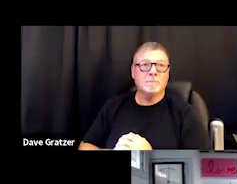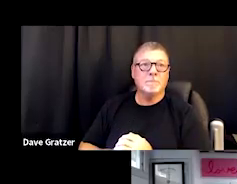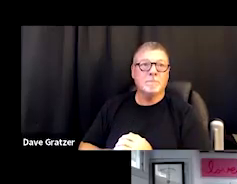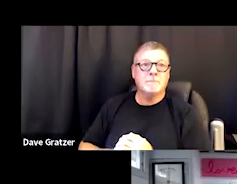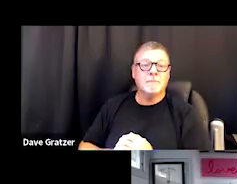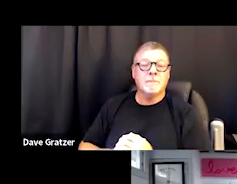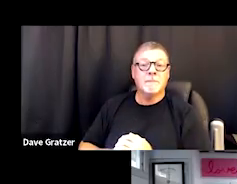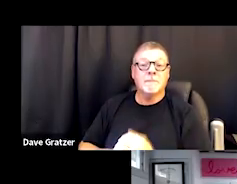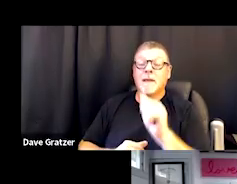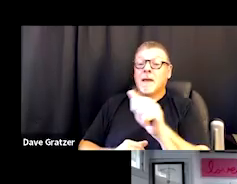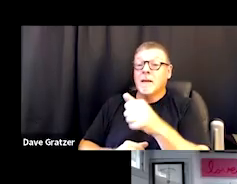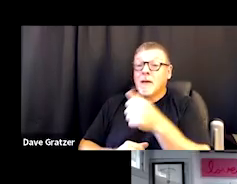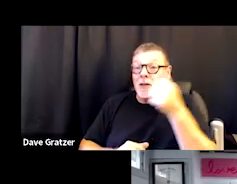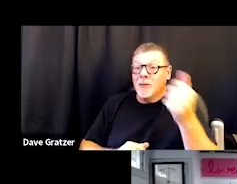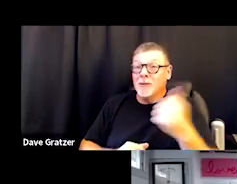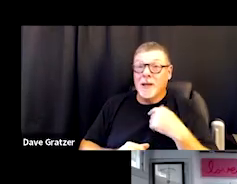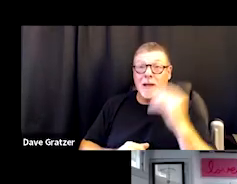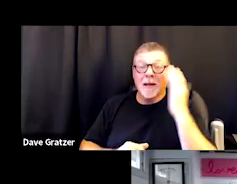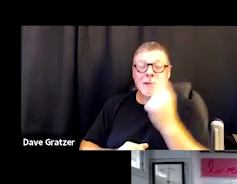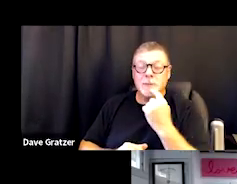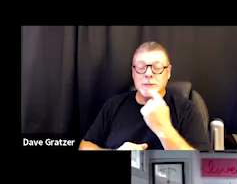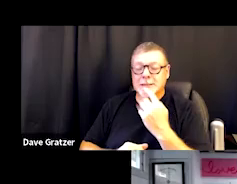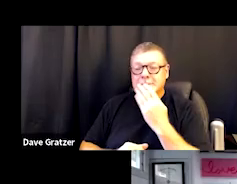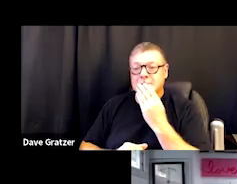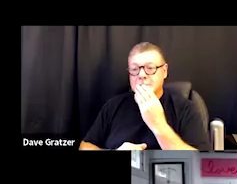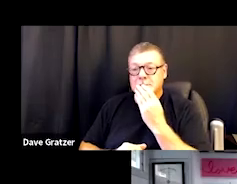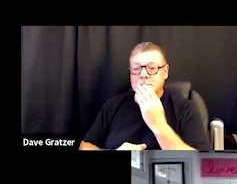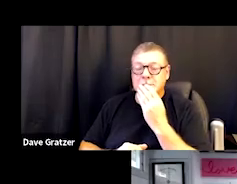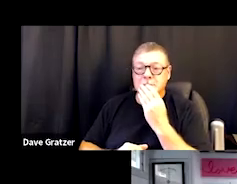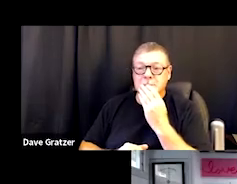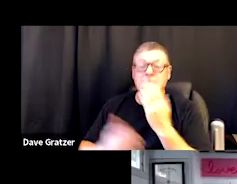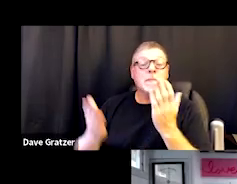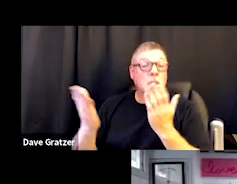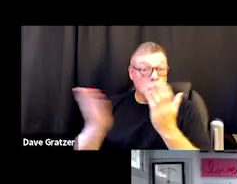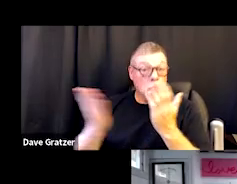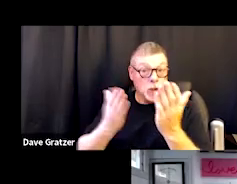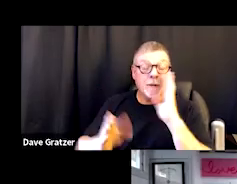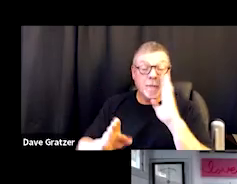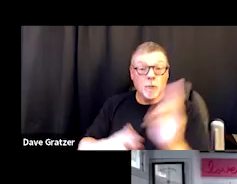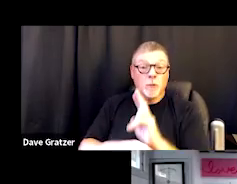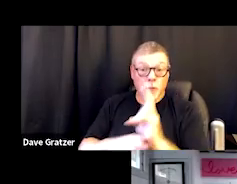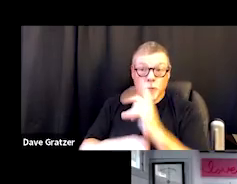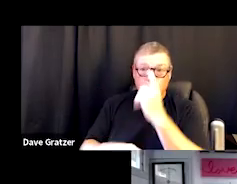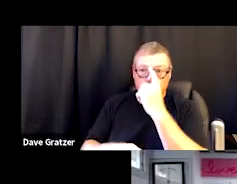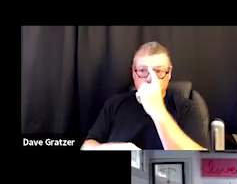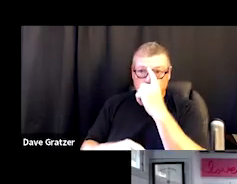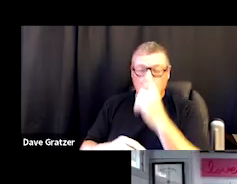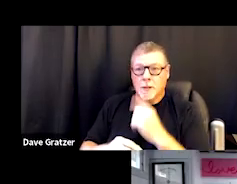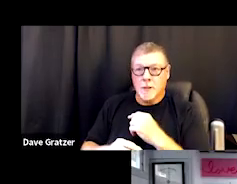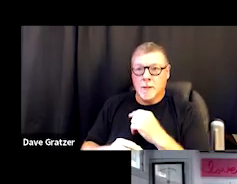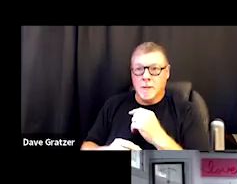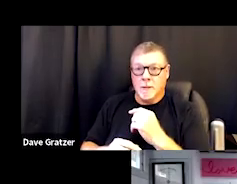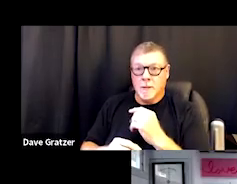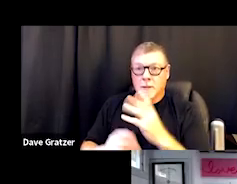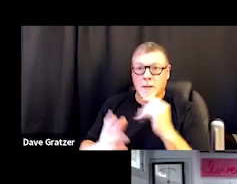a service that we would use and a way that we would help support states is through Candid